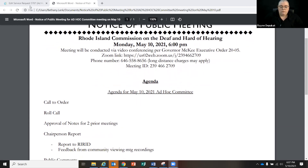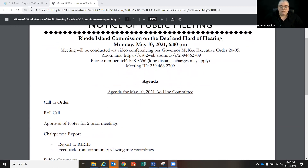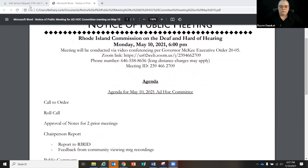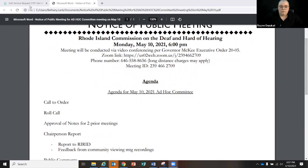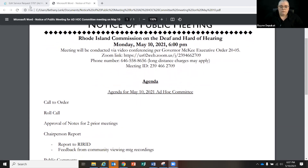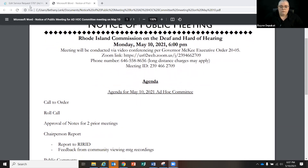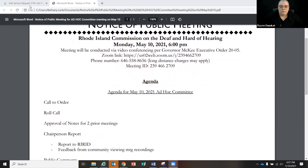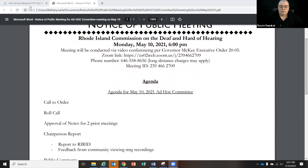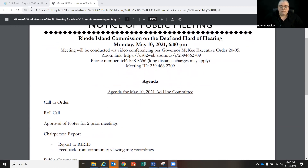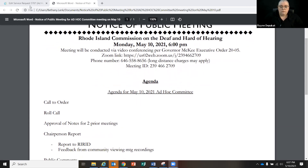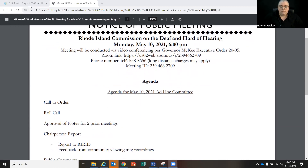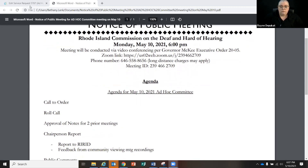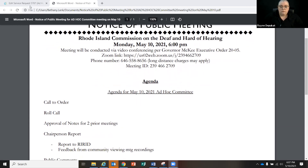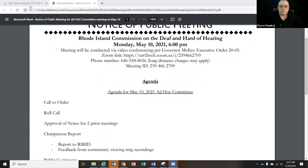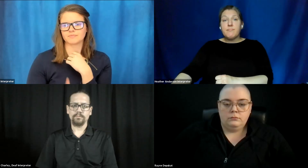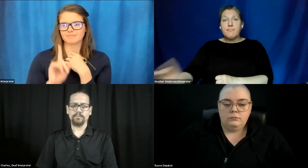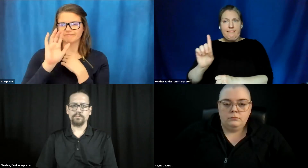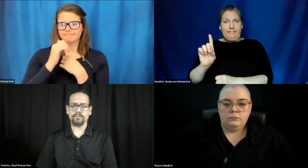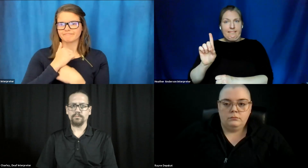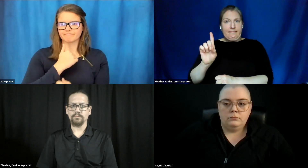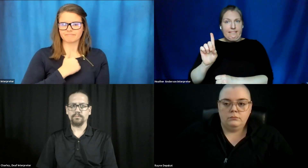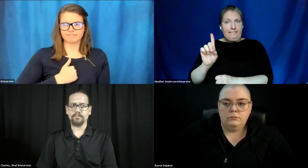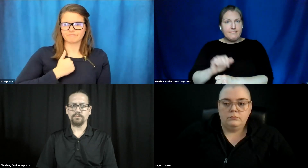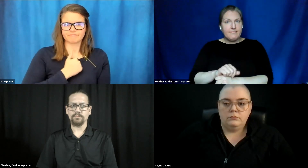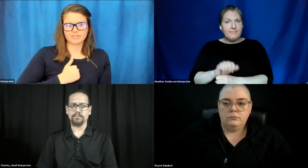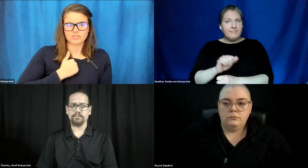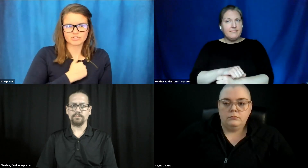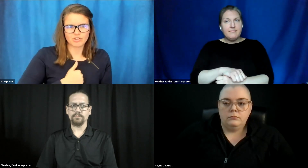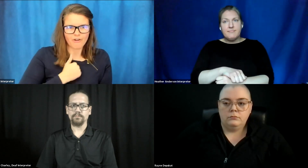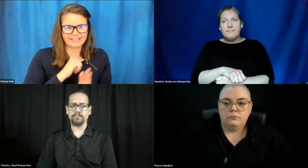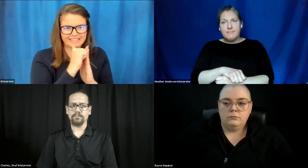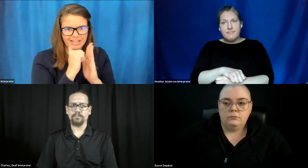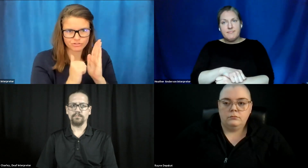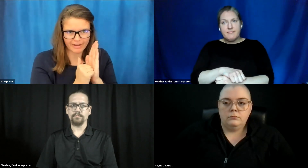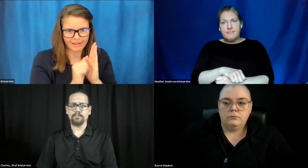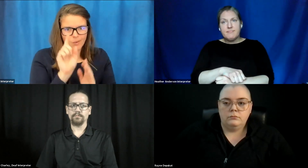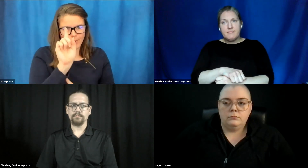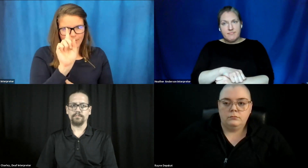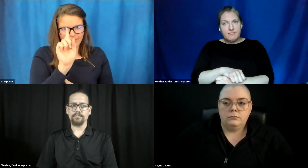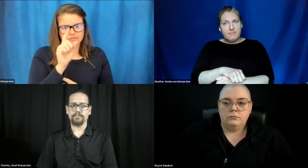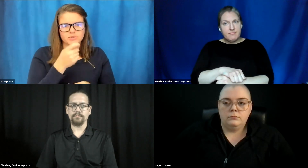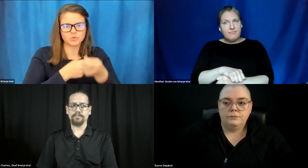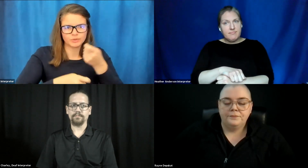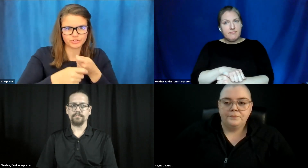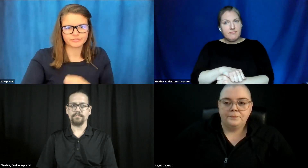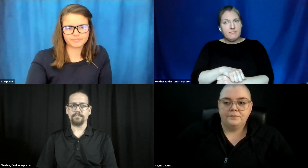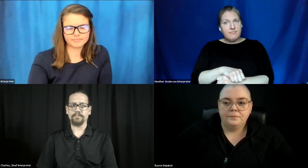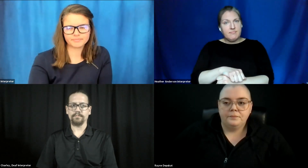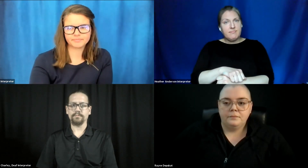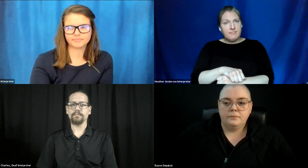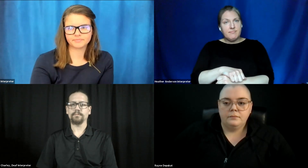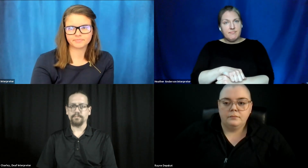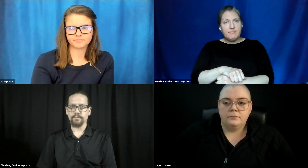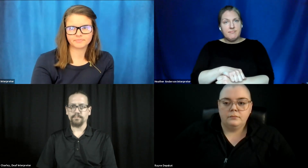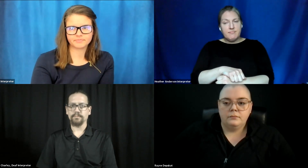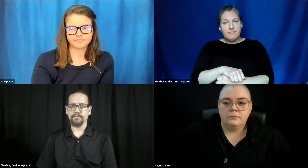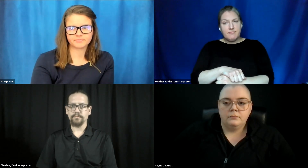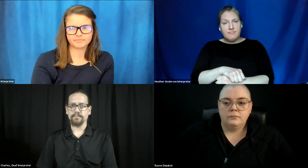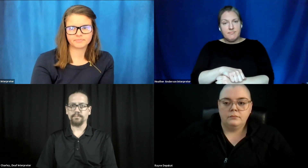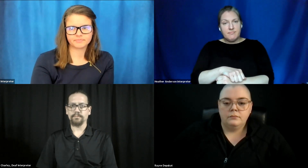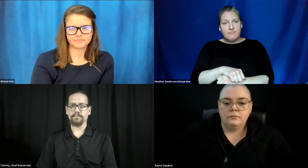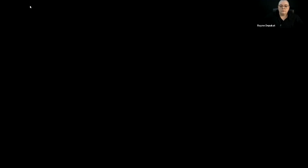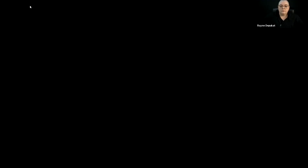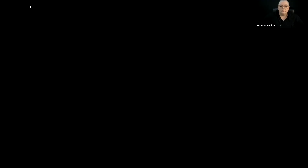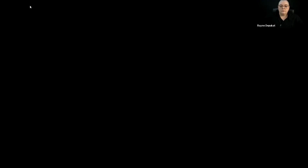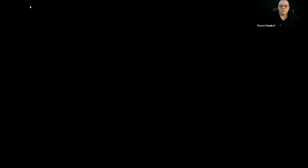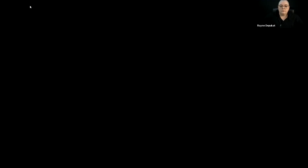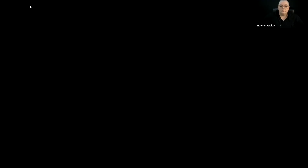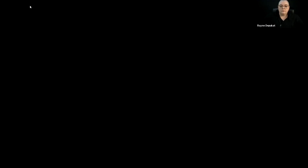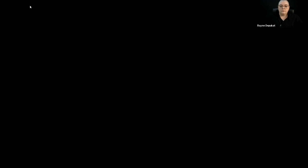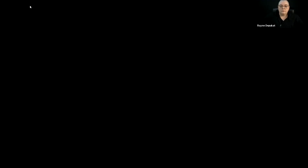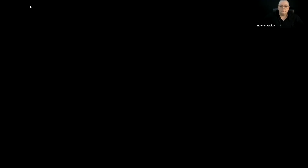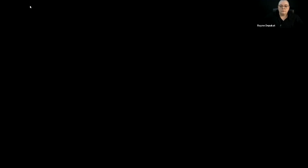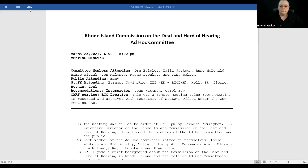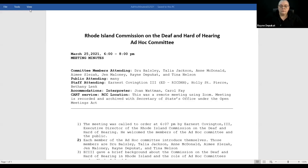I apologize, this is the agenda, give me one moment.